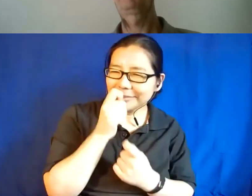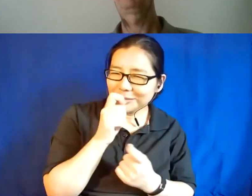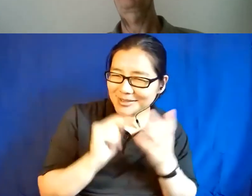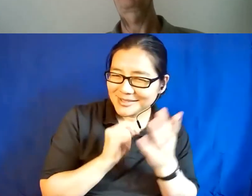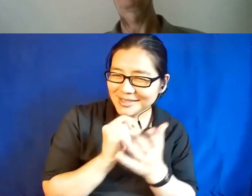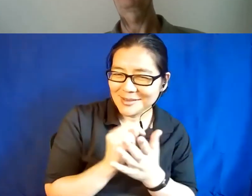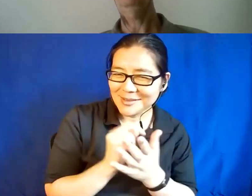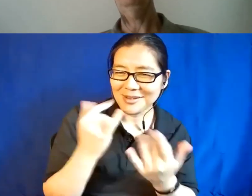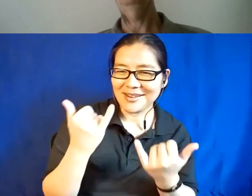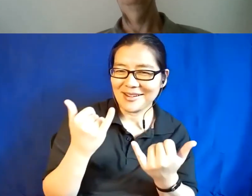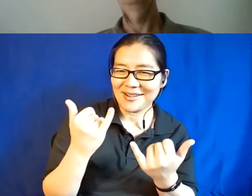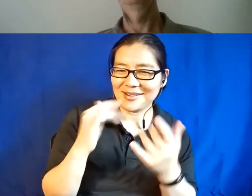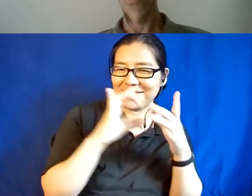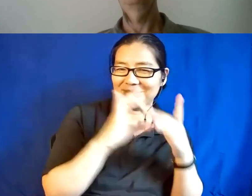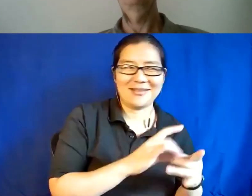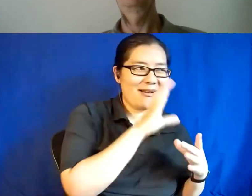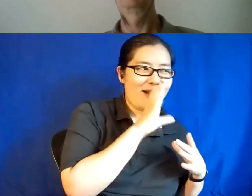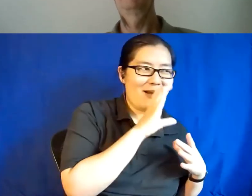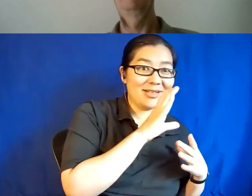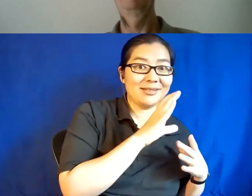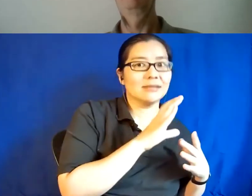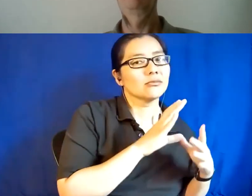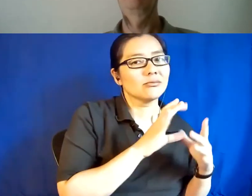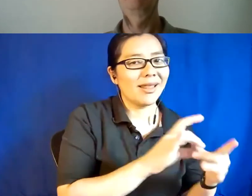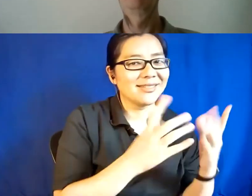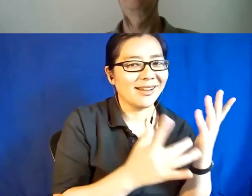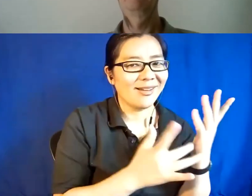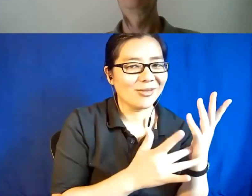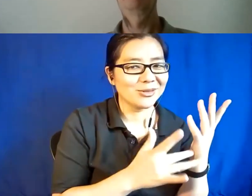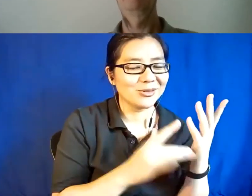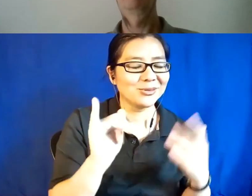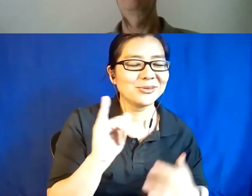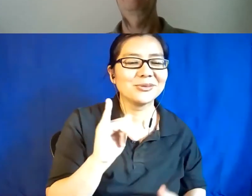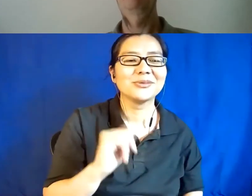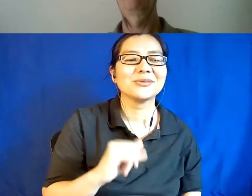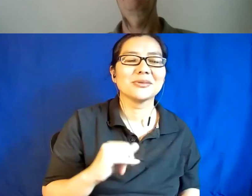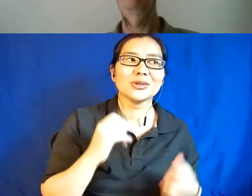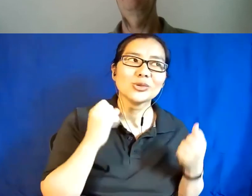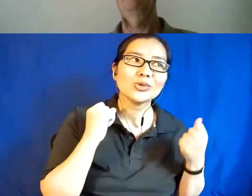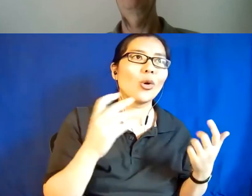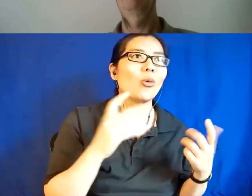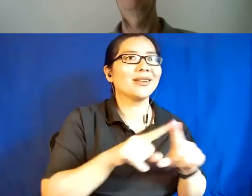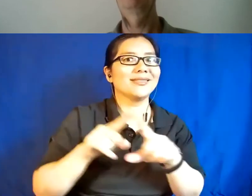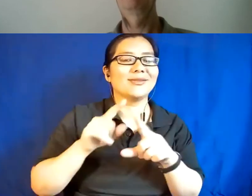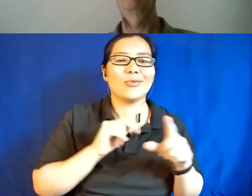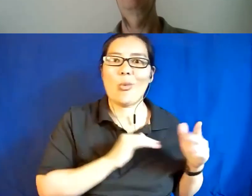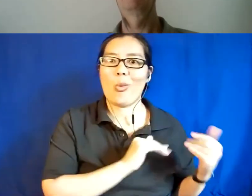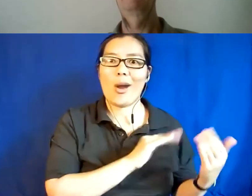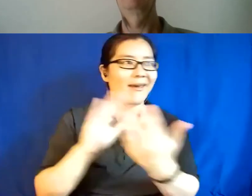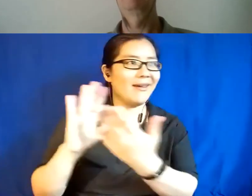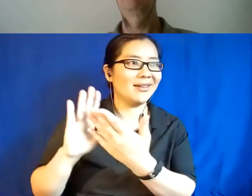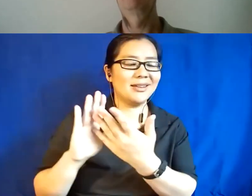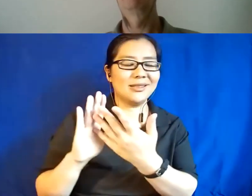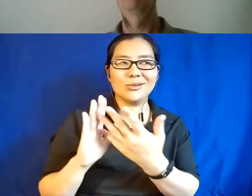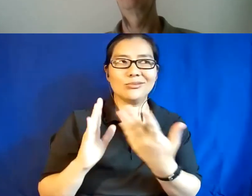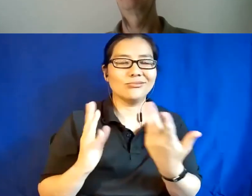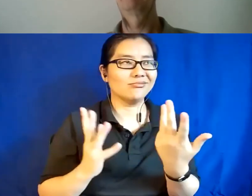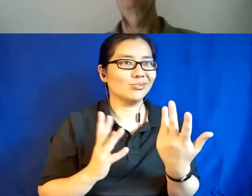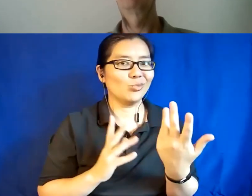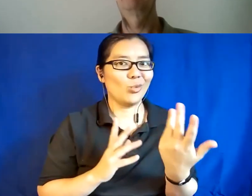in comics and technologically speaking and there are a lot of mediums we can employ to make comics more engaging,